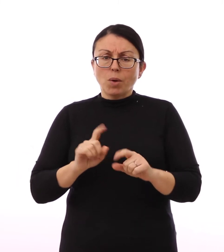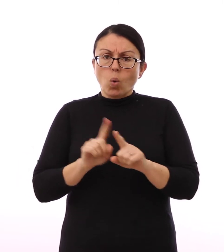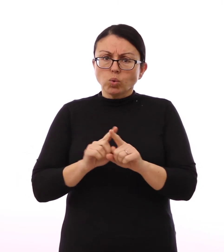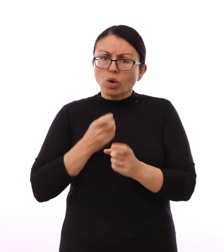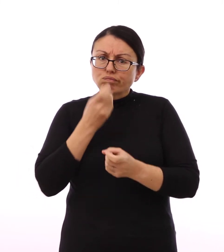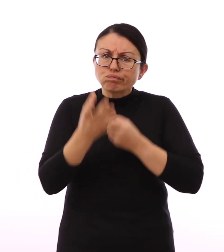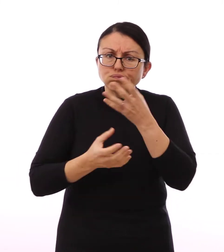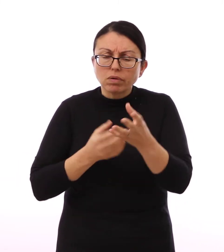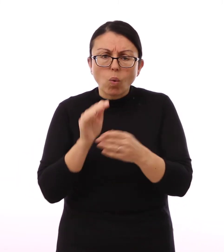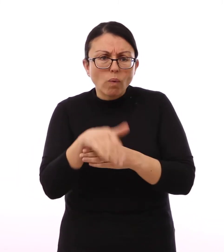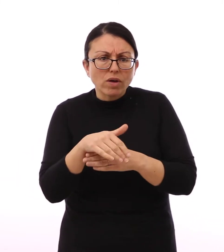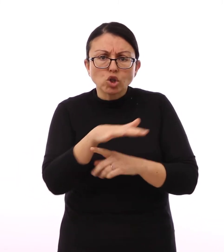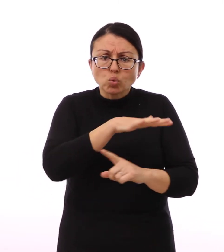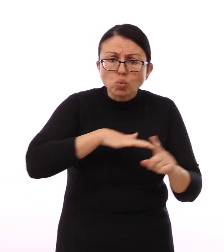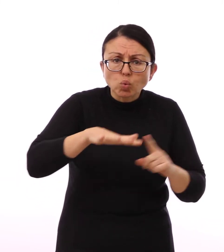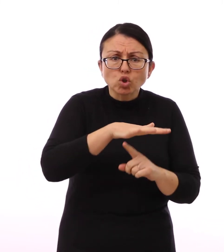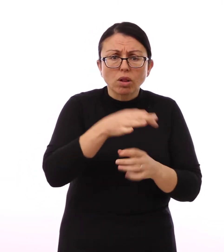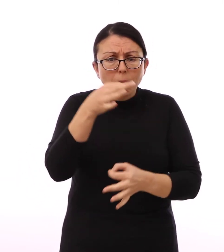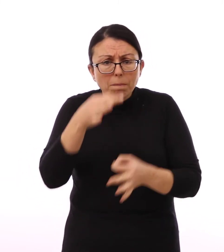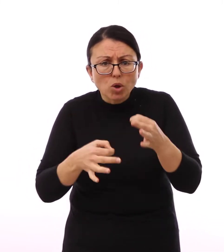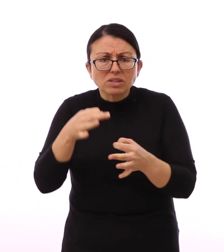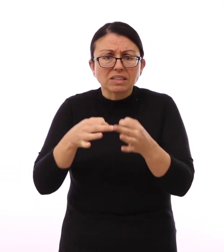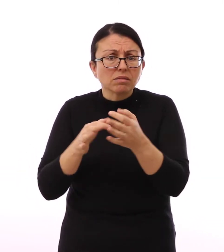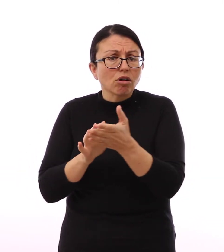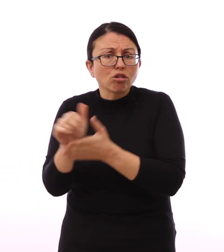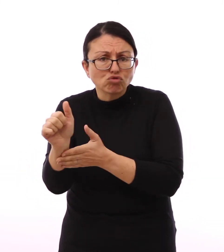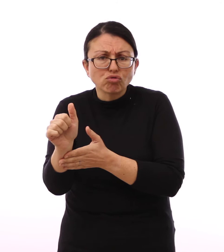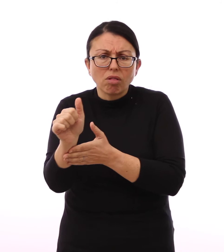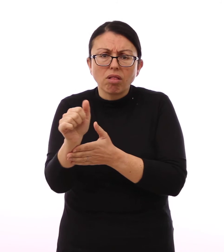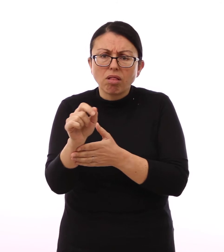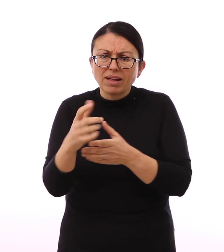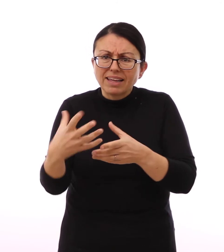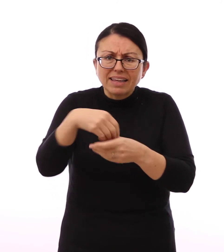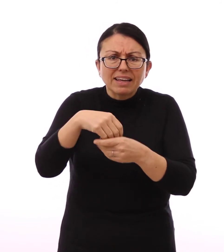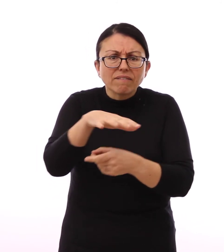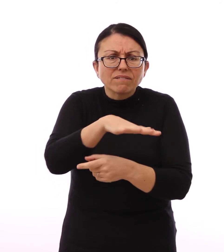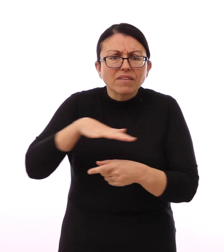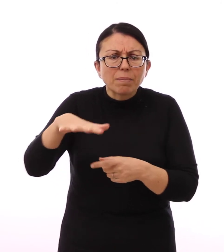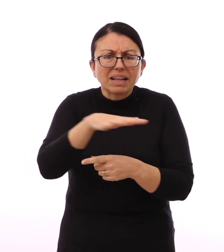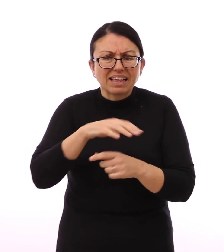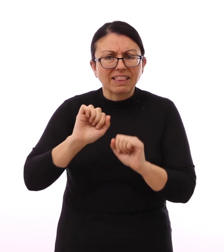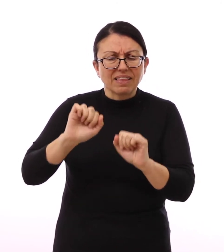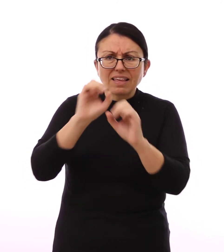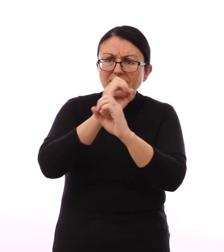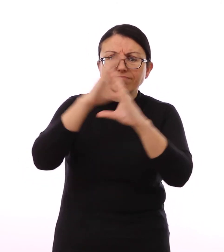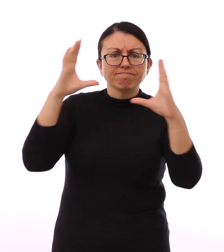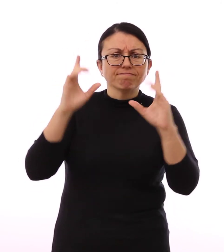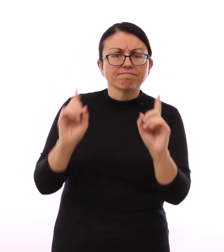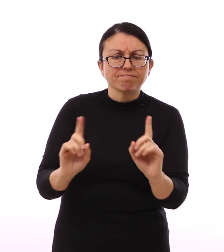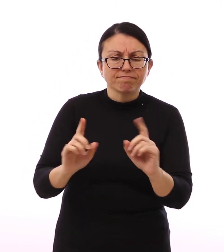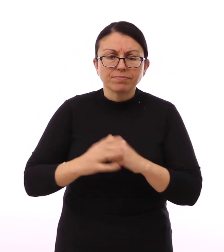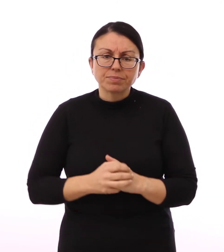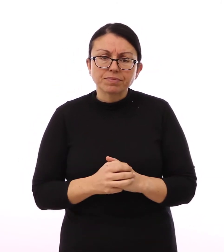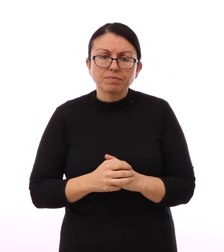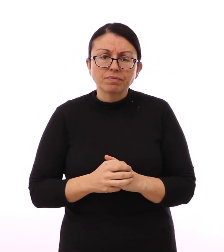they also became a social, political and cultural extension of the family portrait narrative.